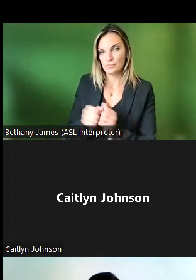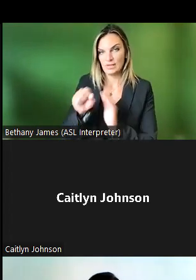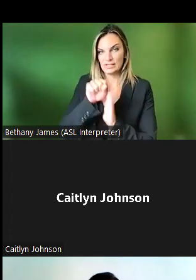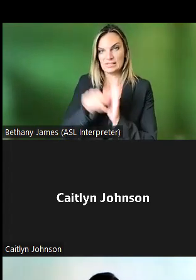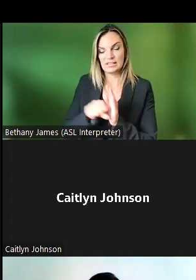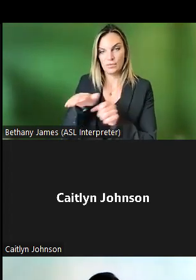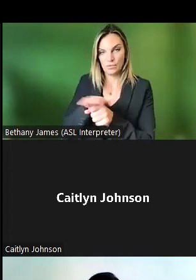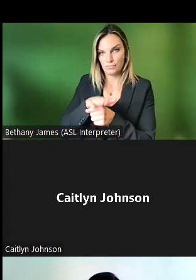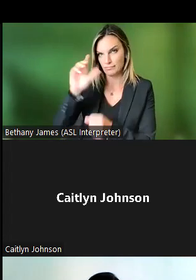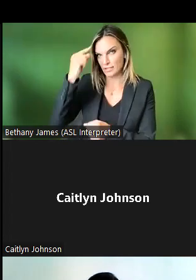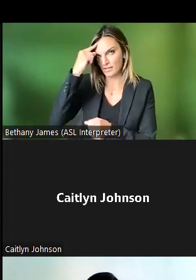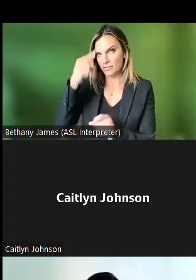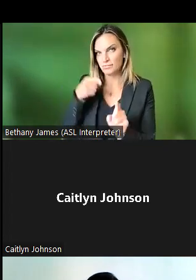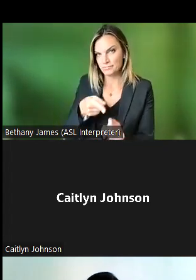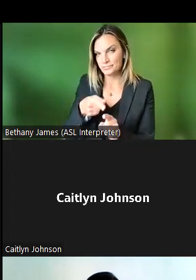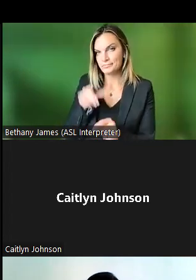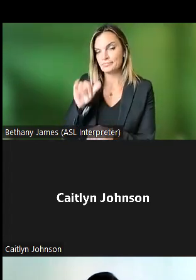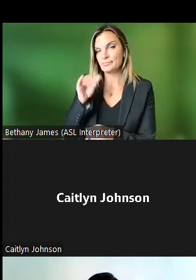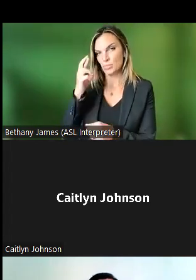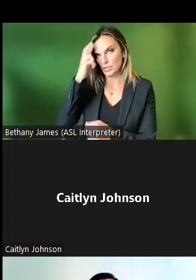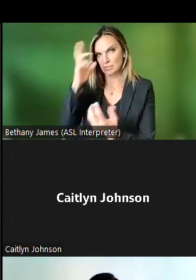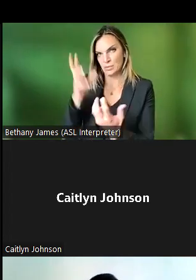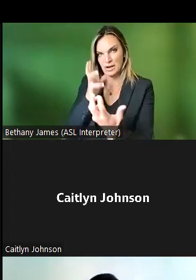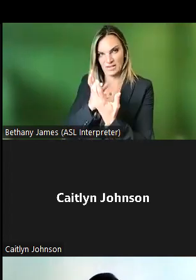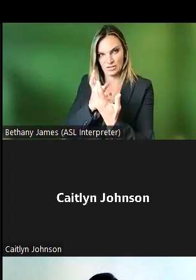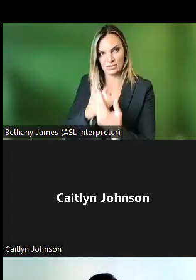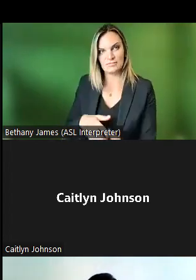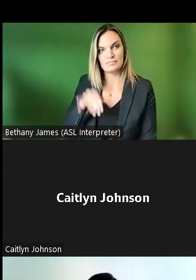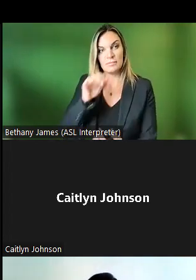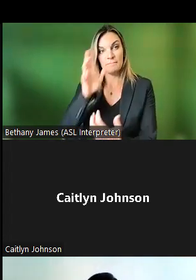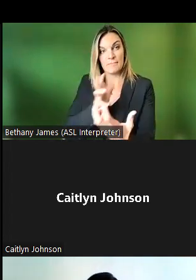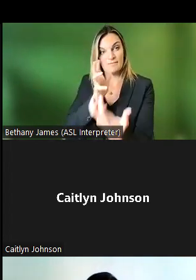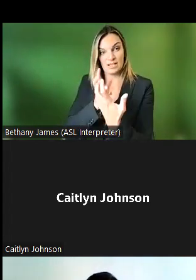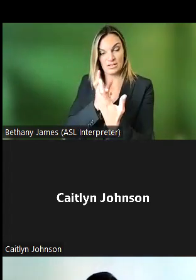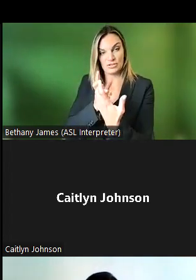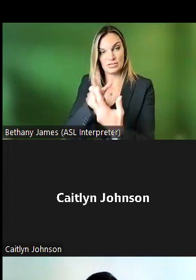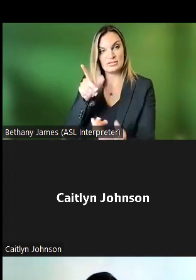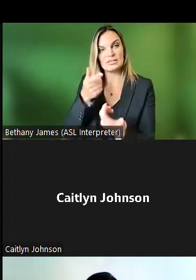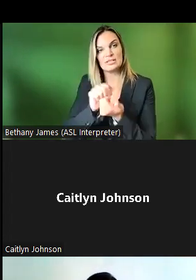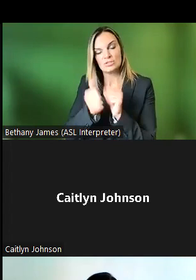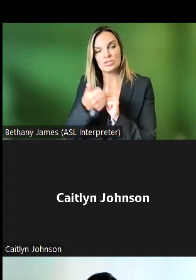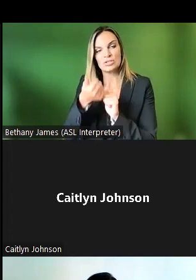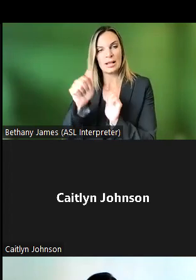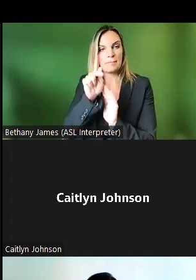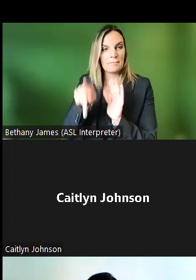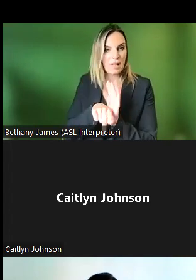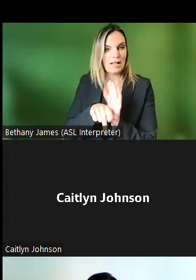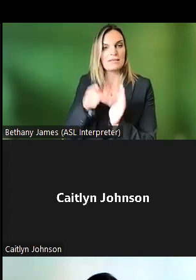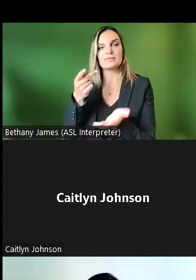and first and foremost is reasonable modifications. So a modification is a change to any policy, practice, or procedure, the way things are